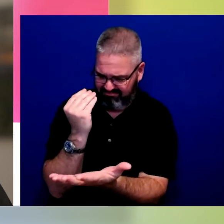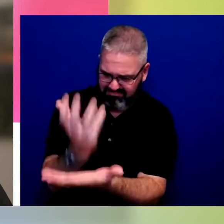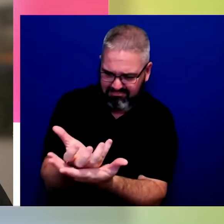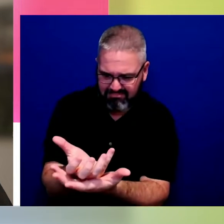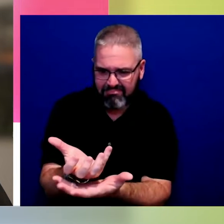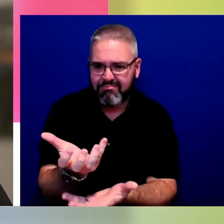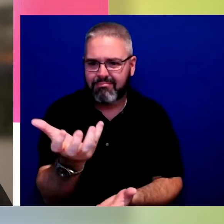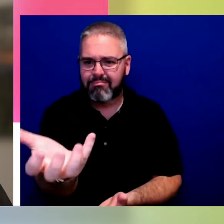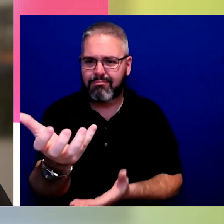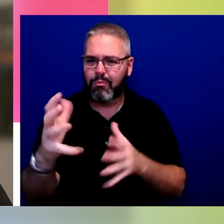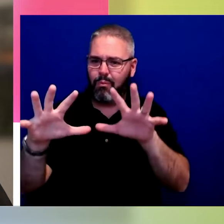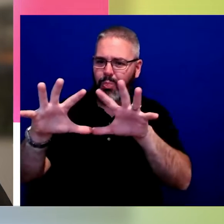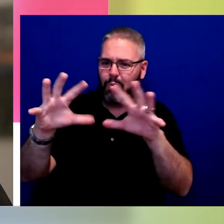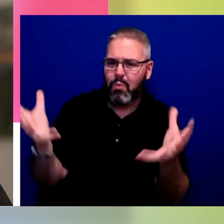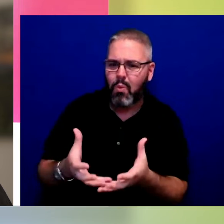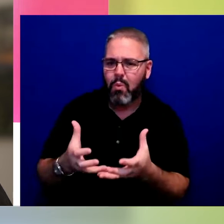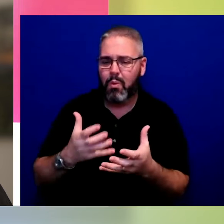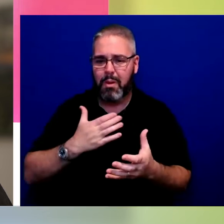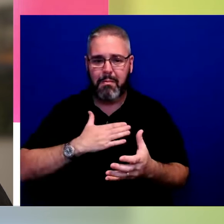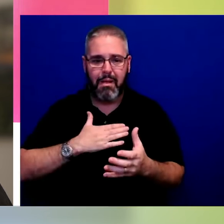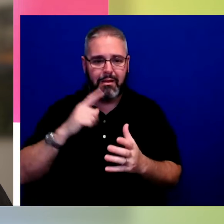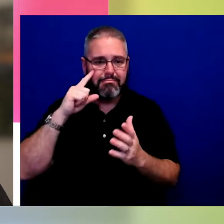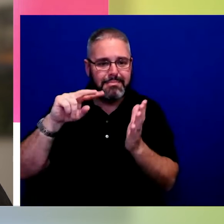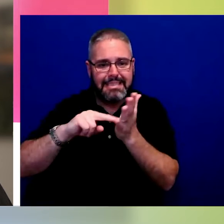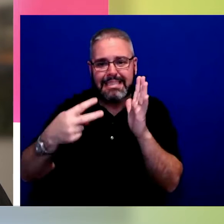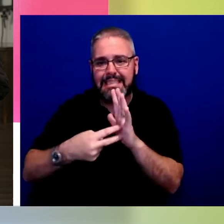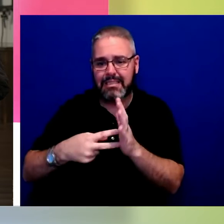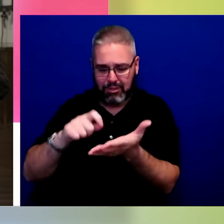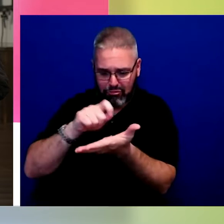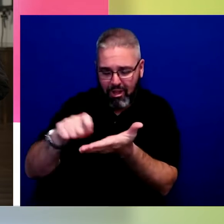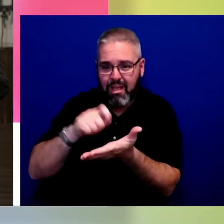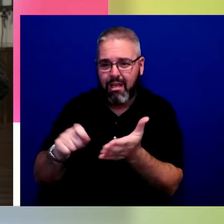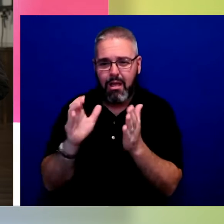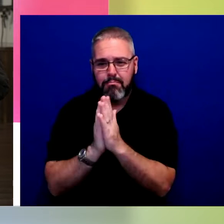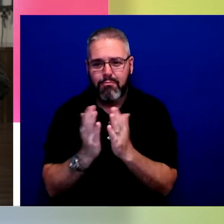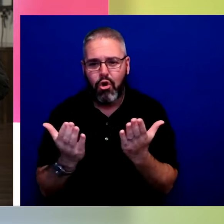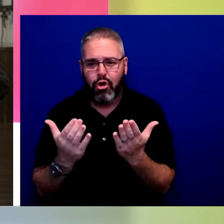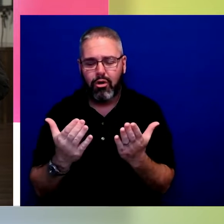to carry out my intention in writing this book. This is my story,